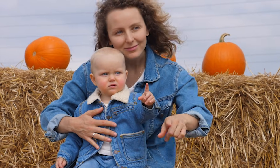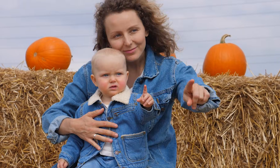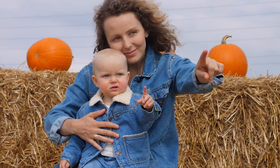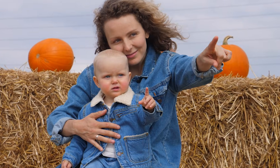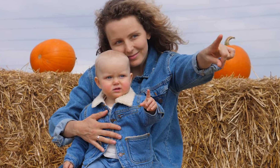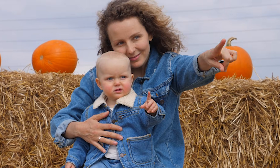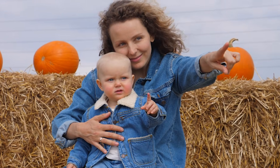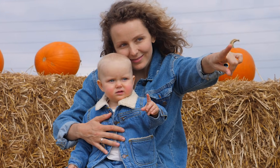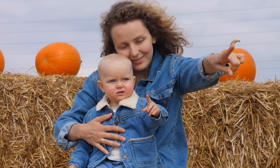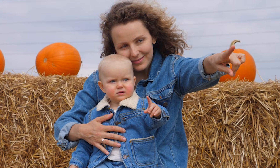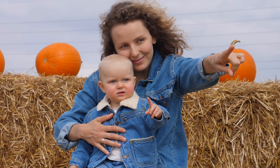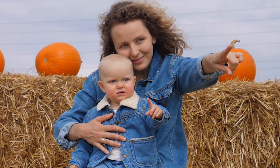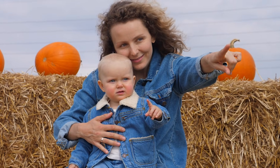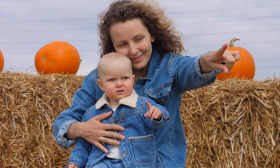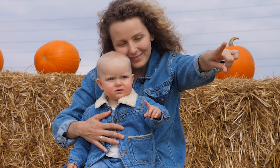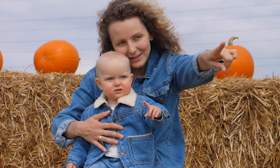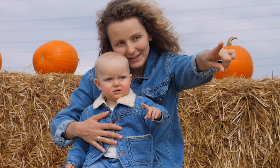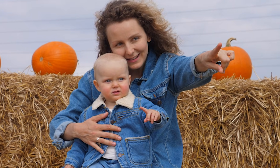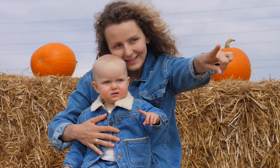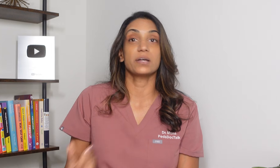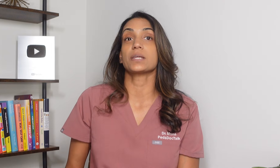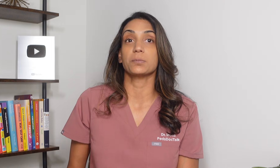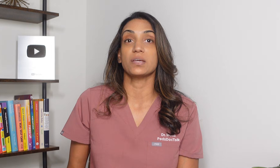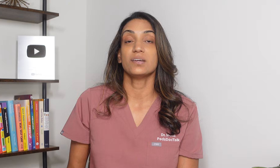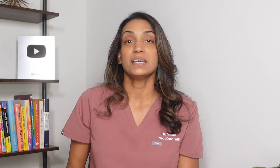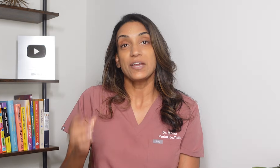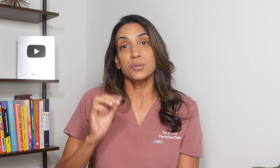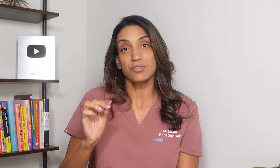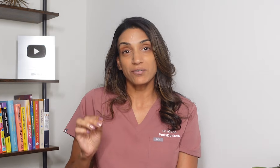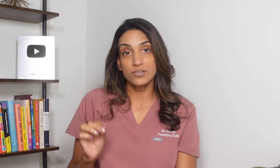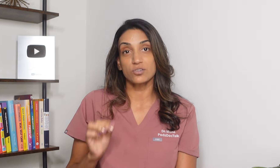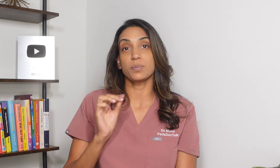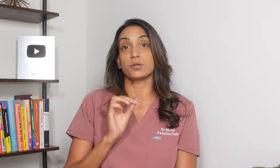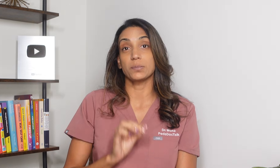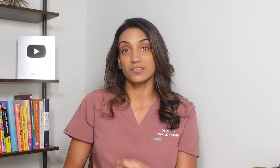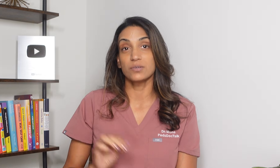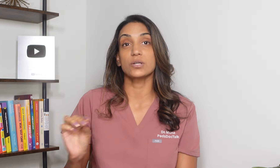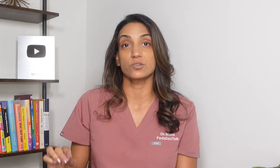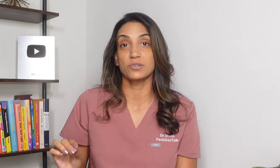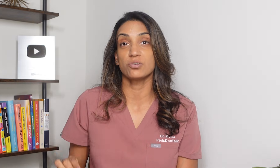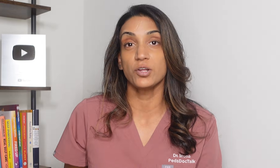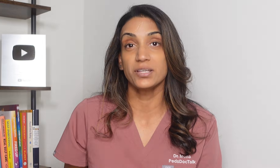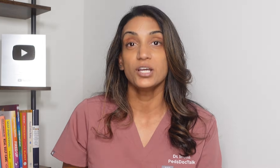Signing isn't meant to replace spoken language, and it's not a therapy. If you ever have concerns about your baby's hearing or speech development,